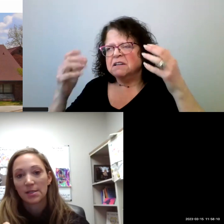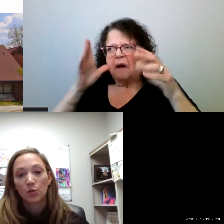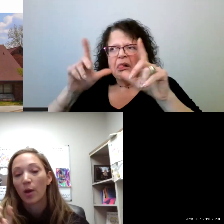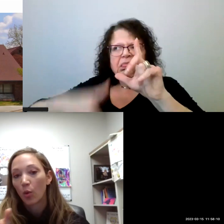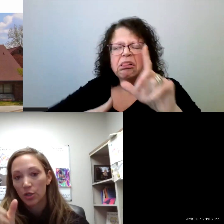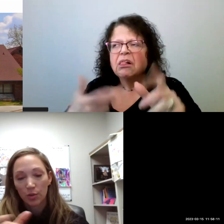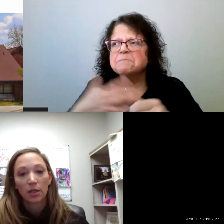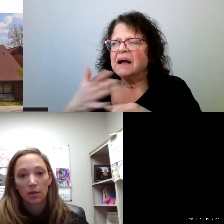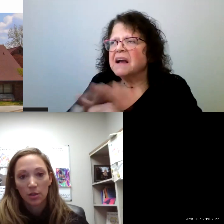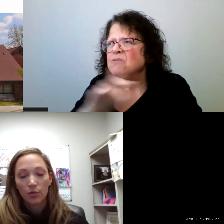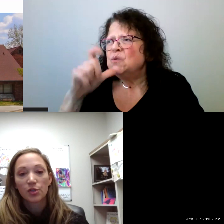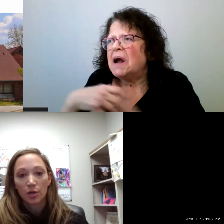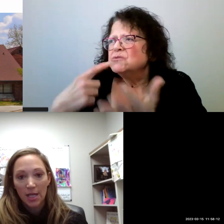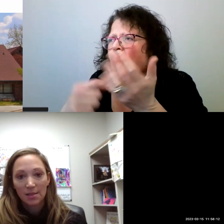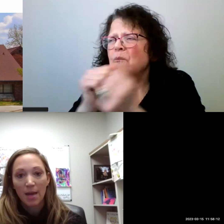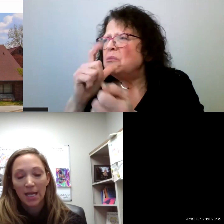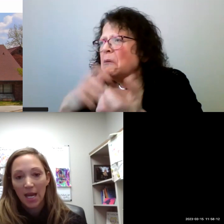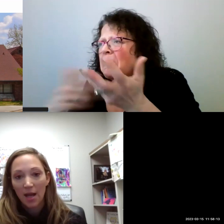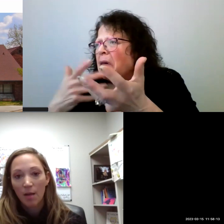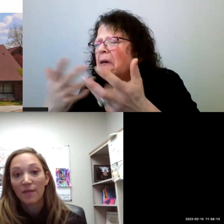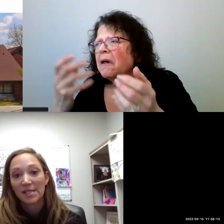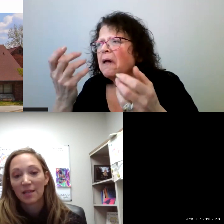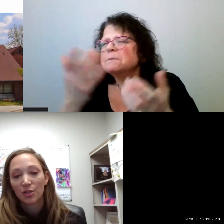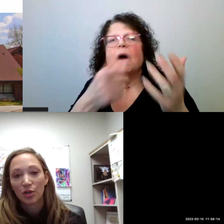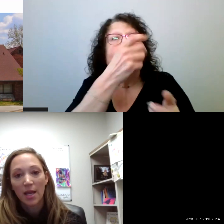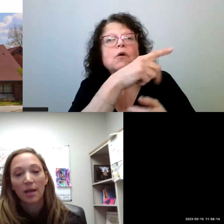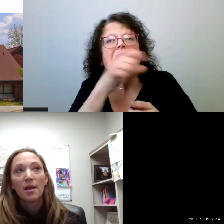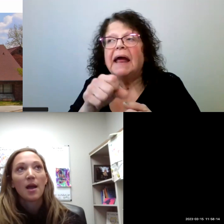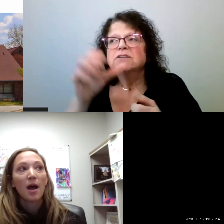be these this way or you can, you know, search at Medicaid in the state that you're in.